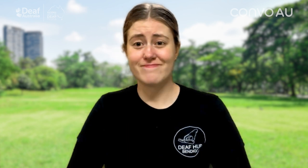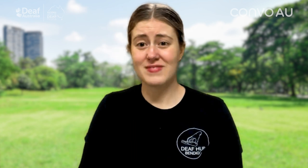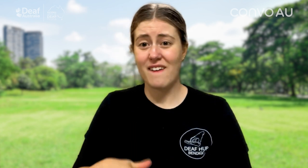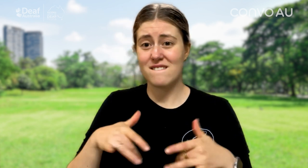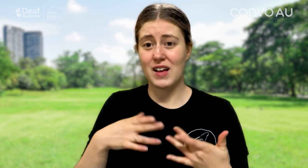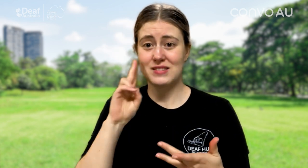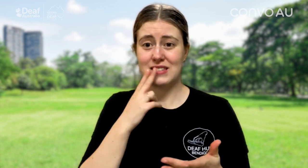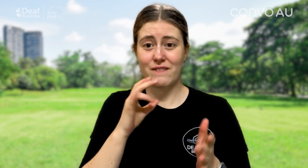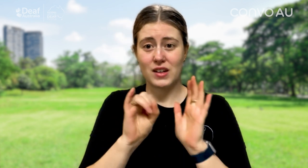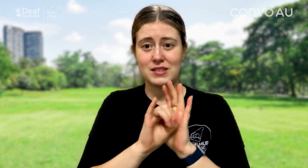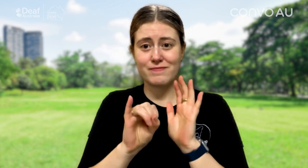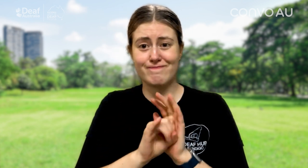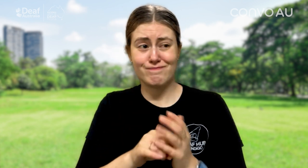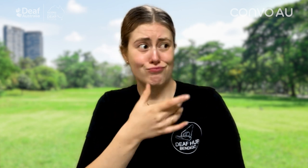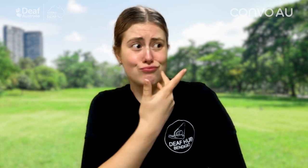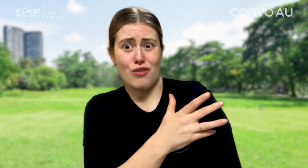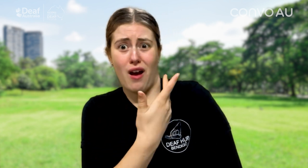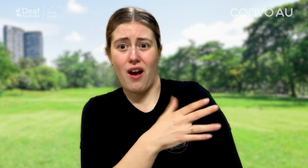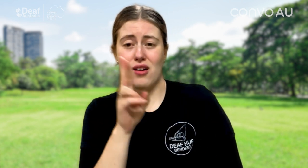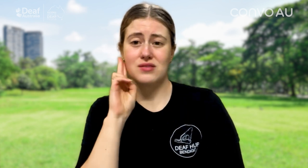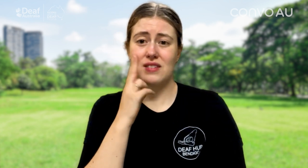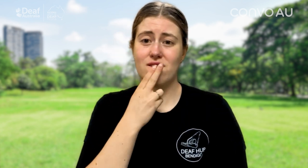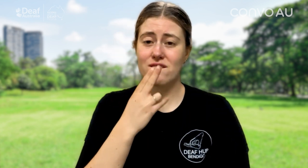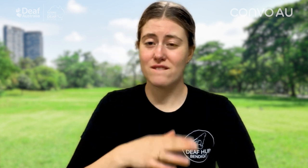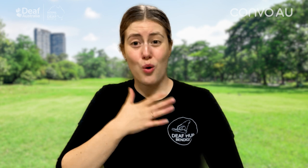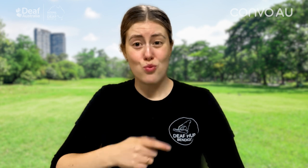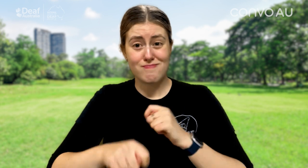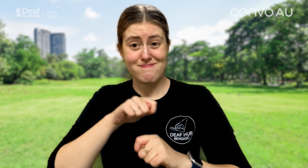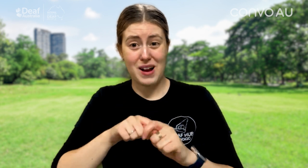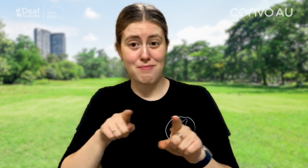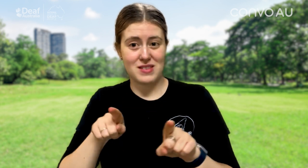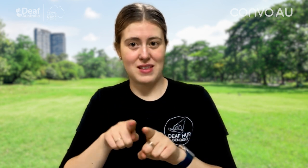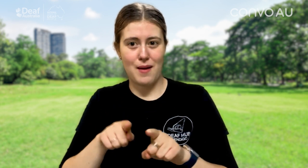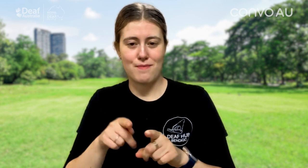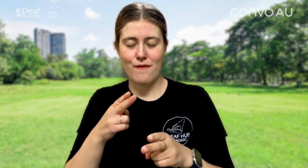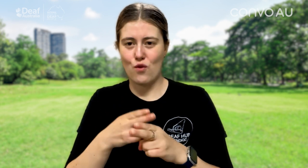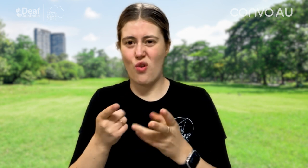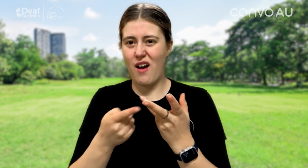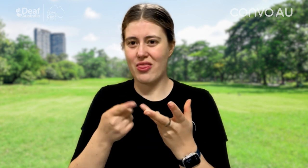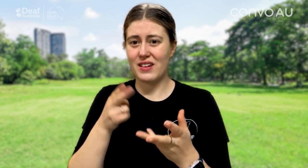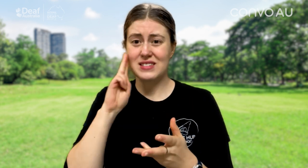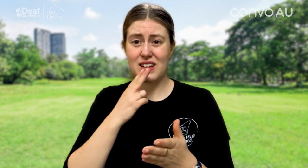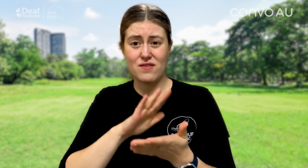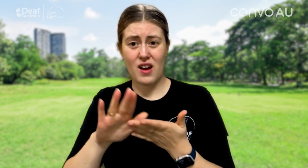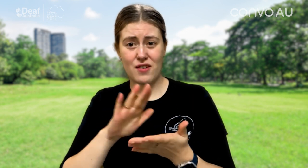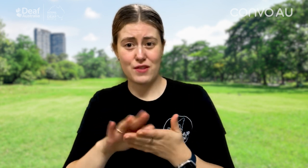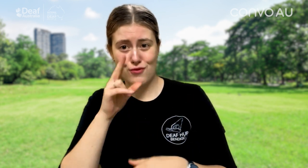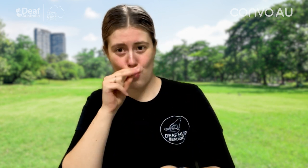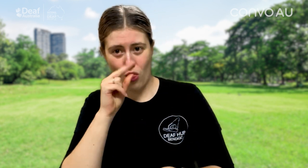It gave me a sense of my Deaf identity. It made me proud of my Deafness. So I wanted to become like that for other Deaf and hard of hearing youths.